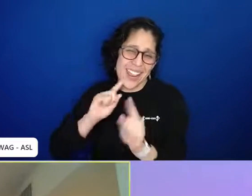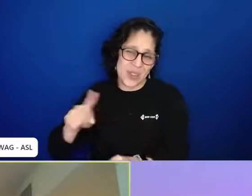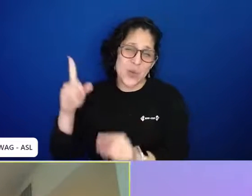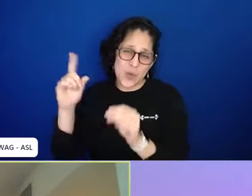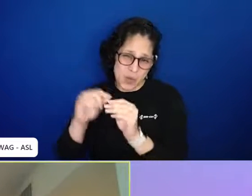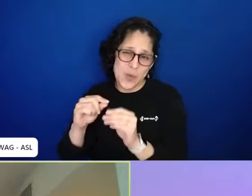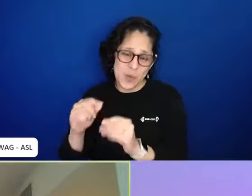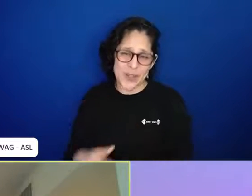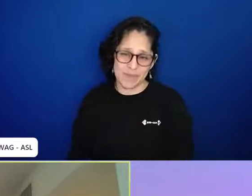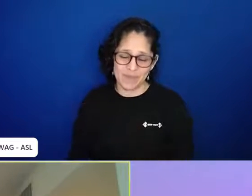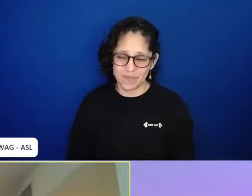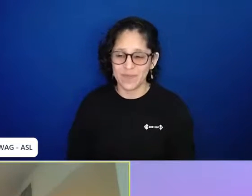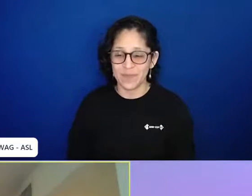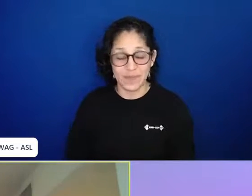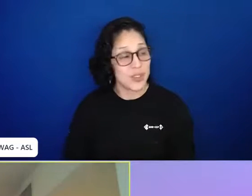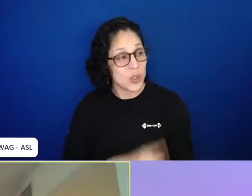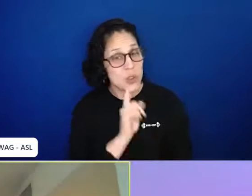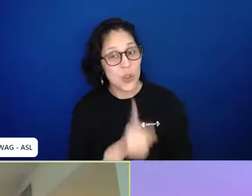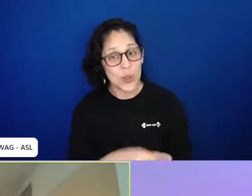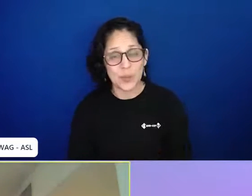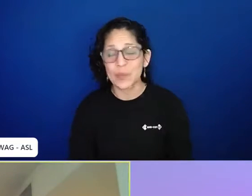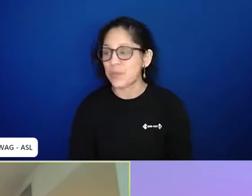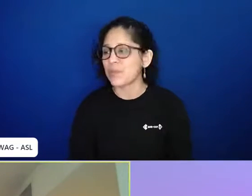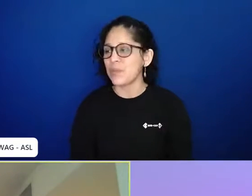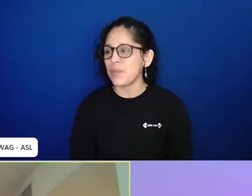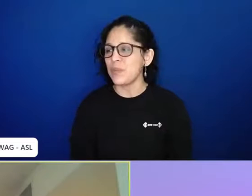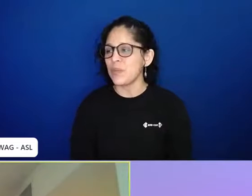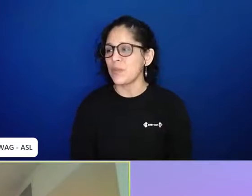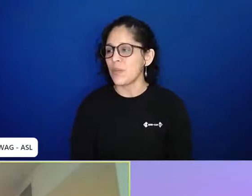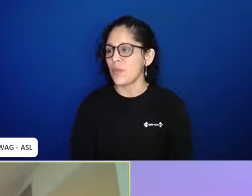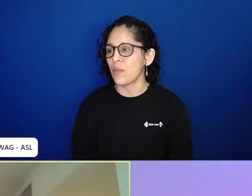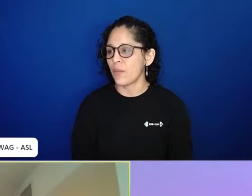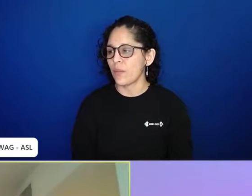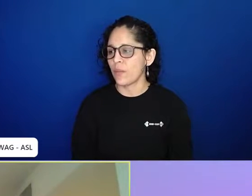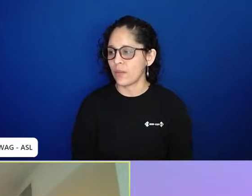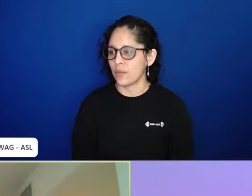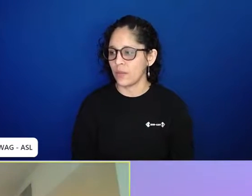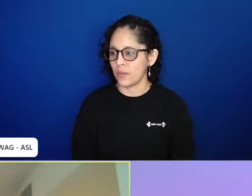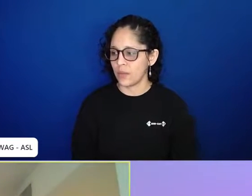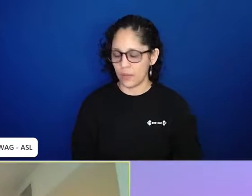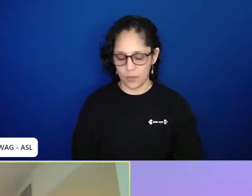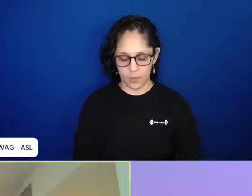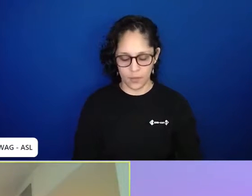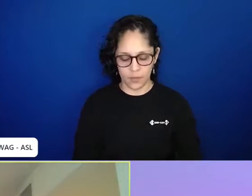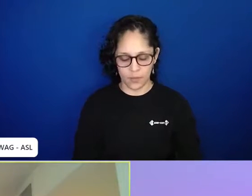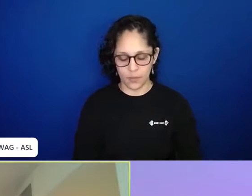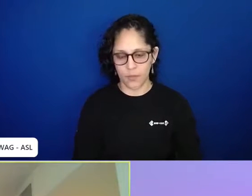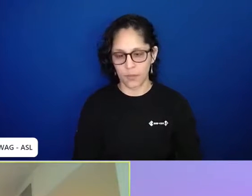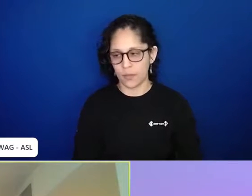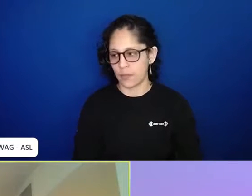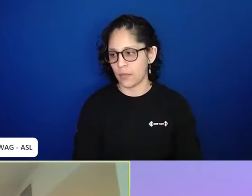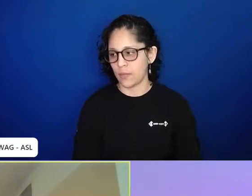questions, that would be my answer, go look at those materials and then let's let's take one more question.